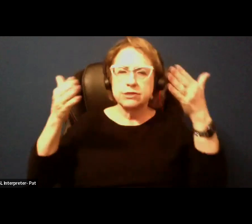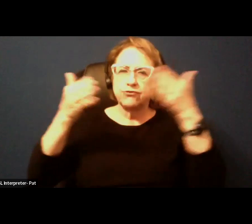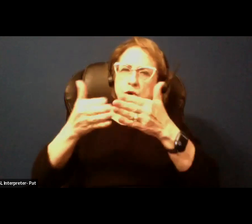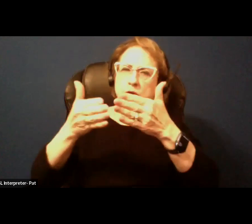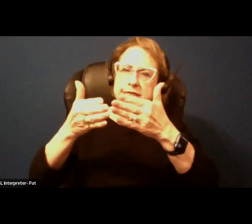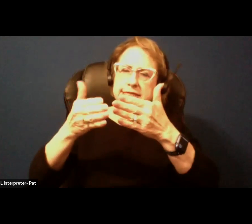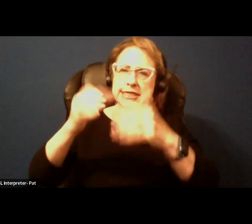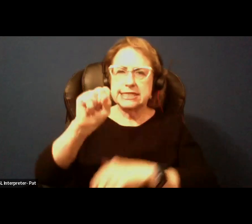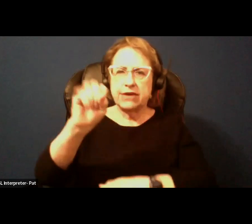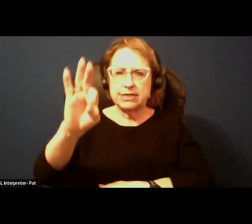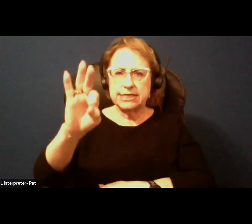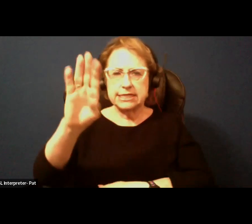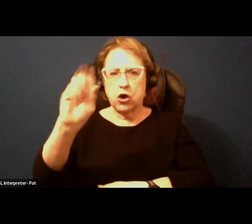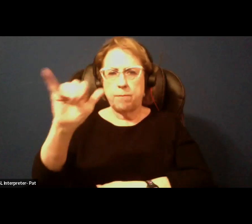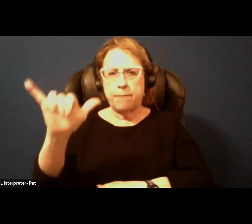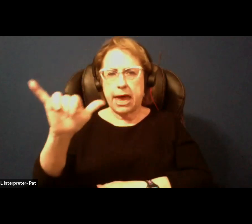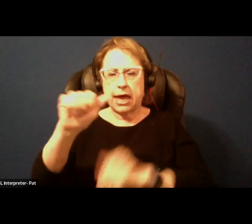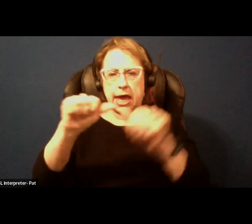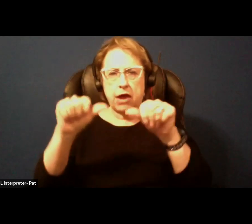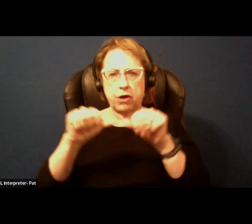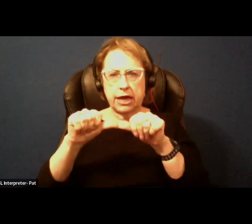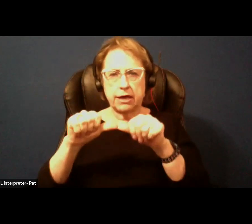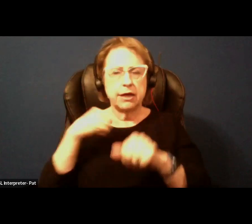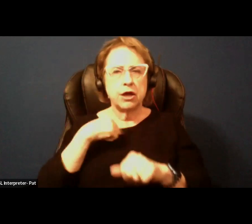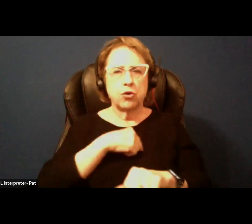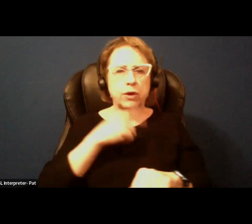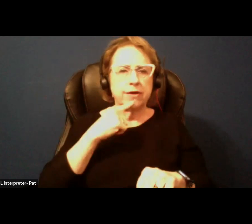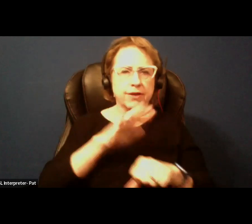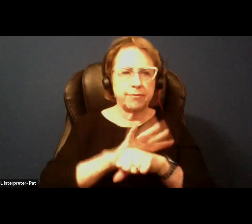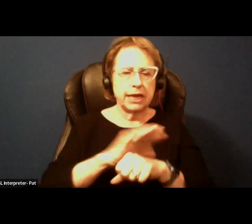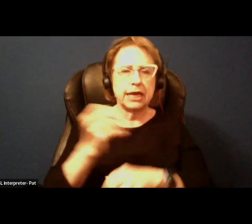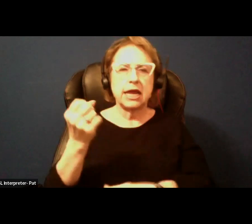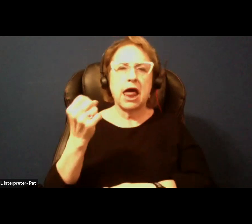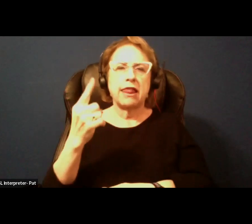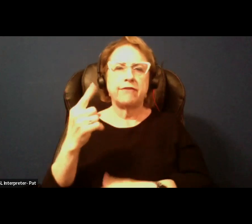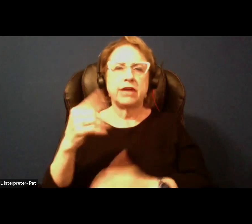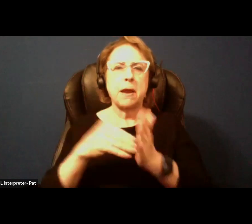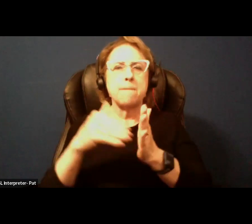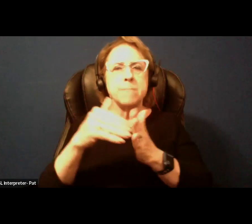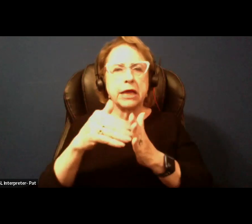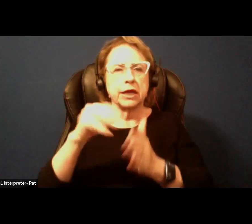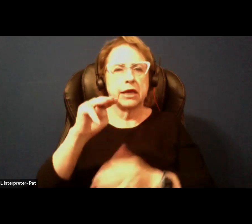expanding across the State. We have committed 11 million dollars to doing that here in California